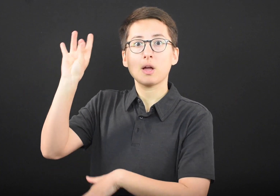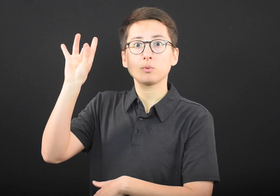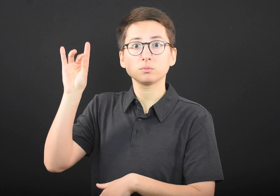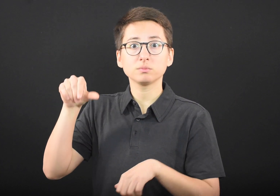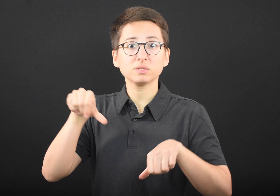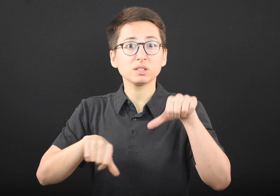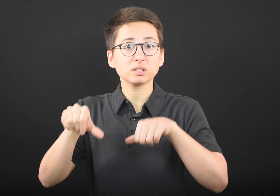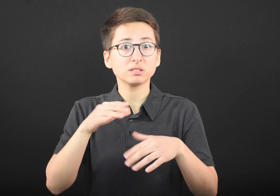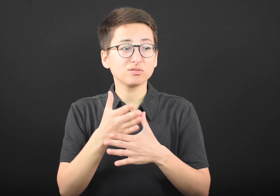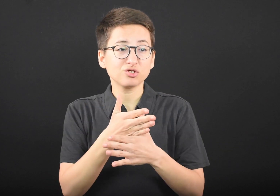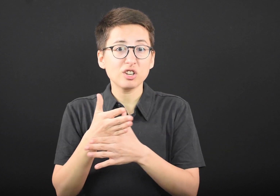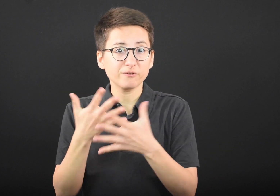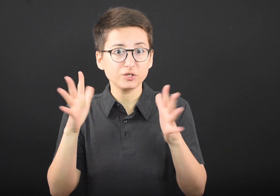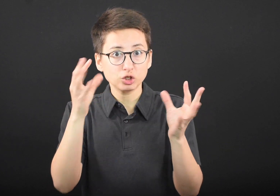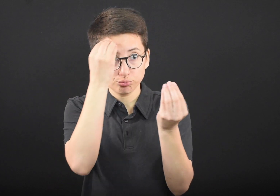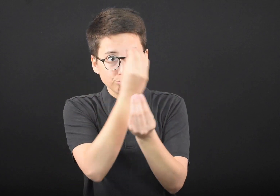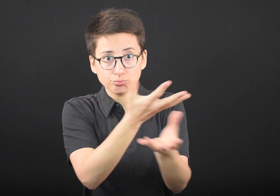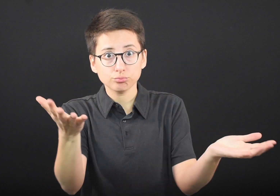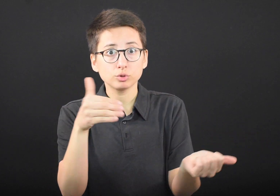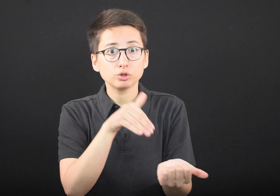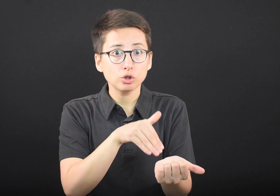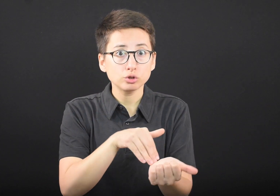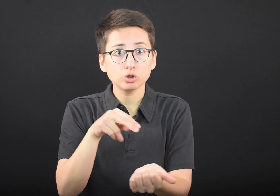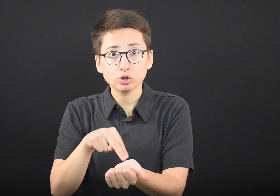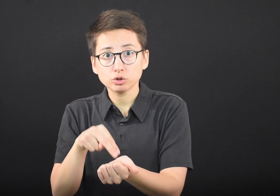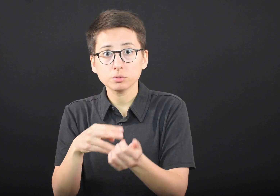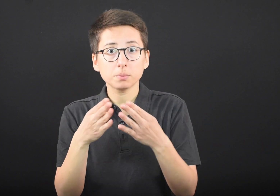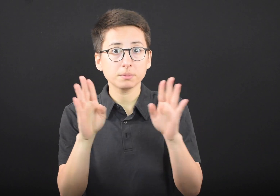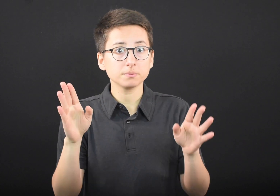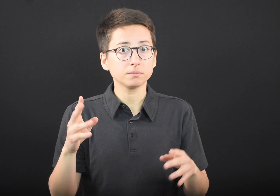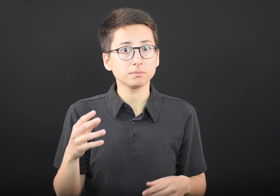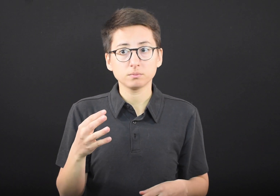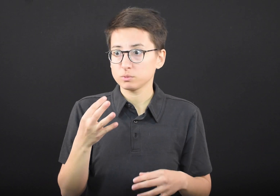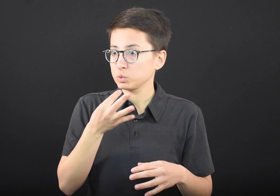they brought the information to health care providers and the public as soon as possible.